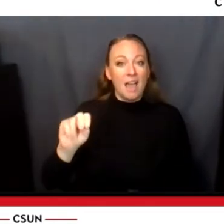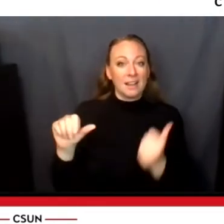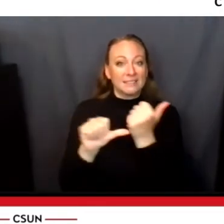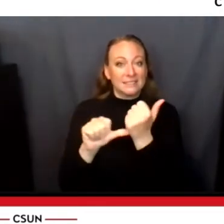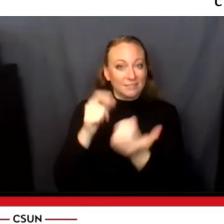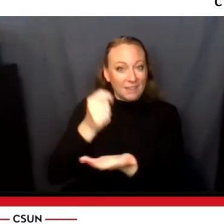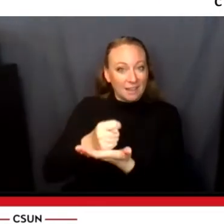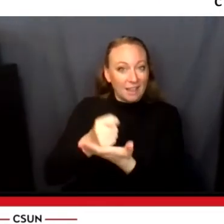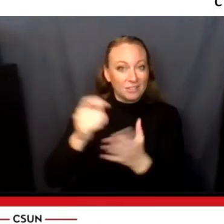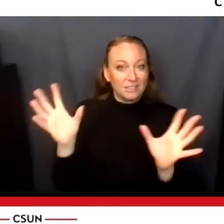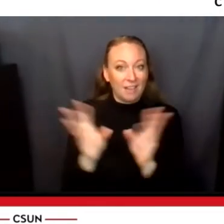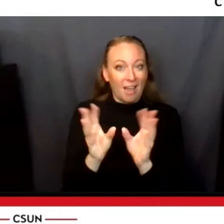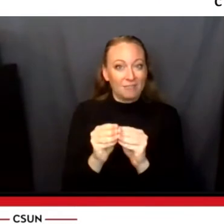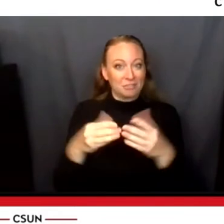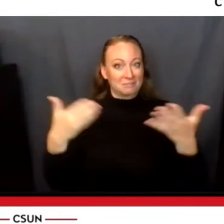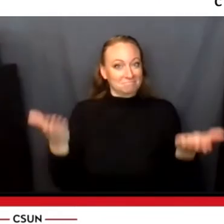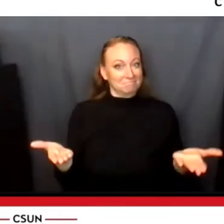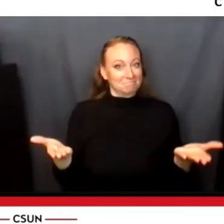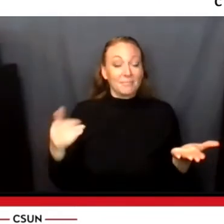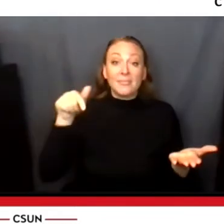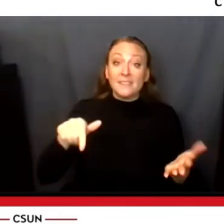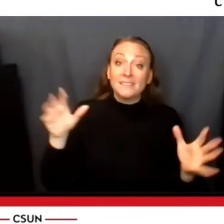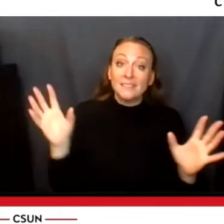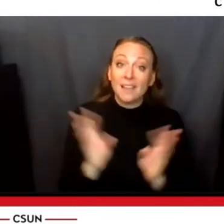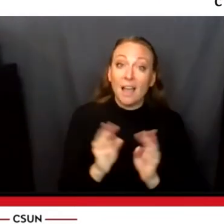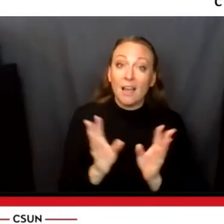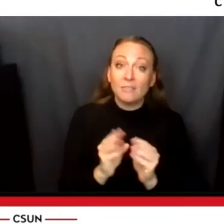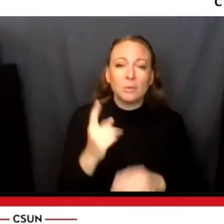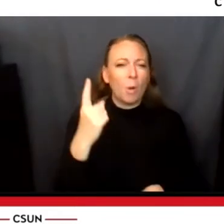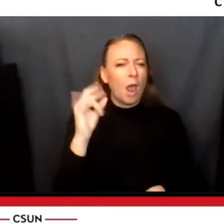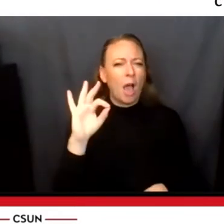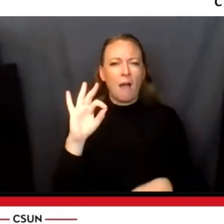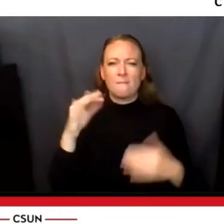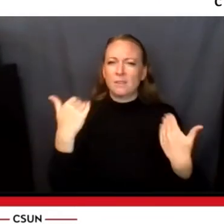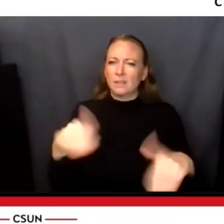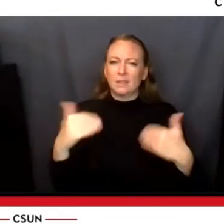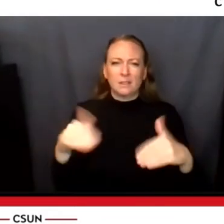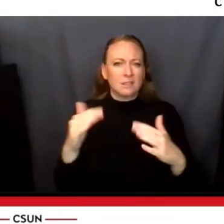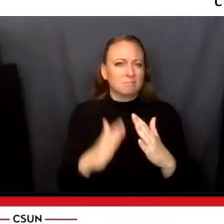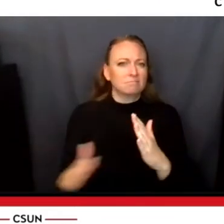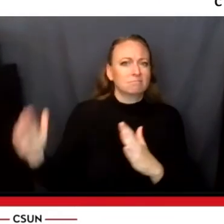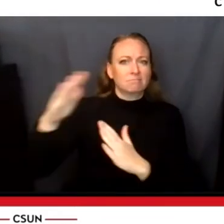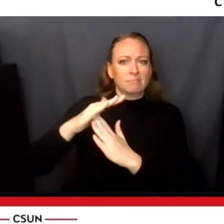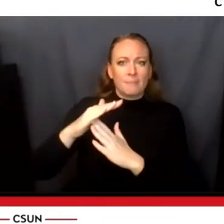This conference is one of the marquee programs of the division of student affairs